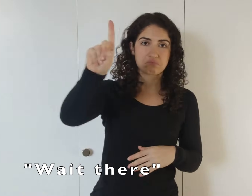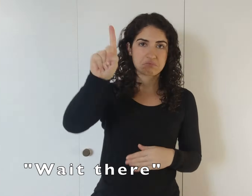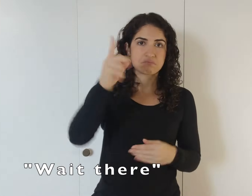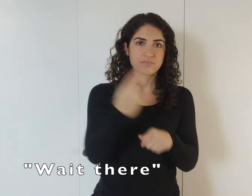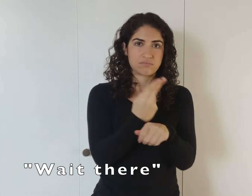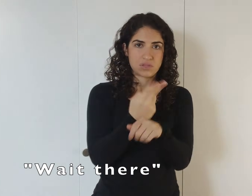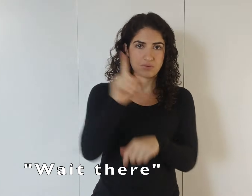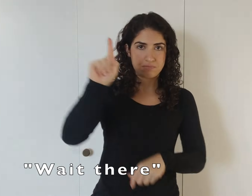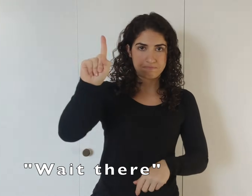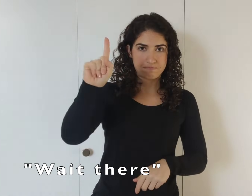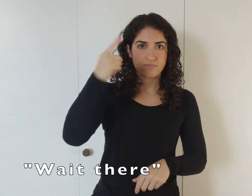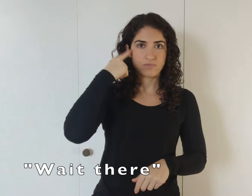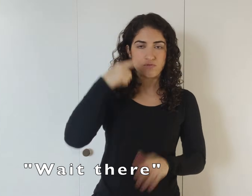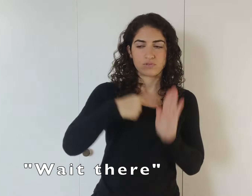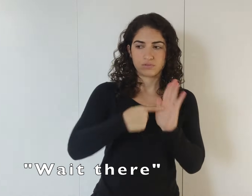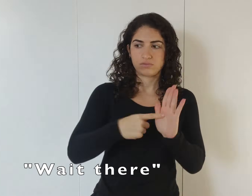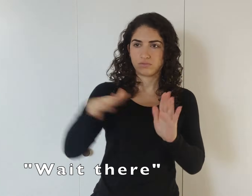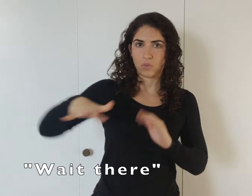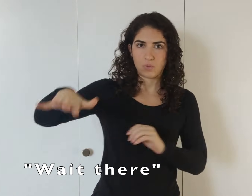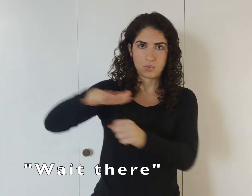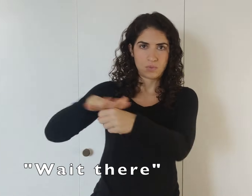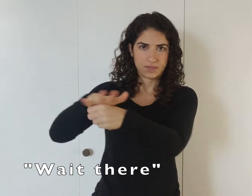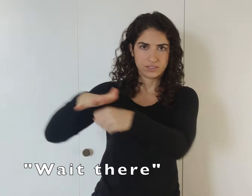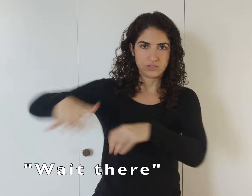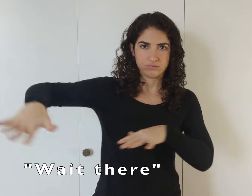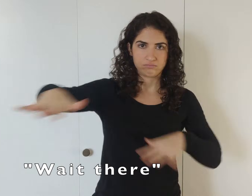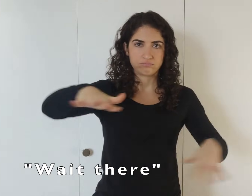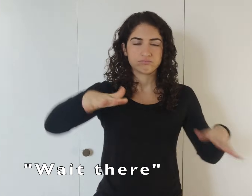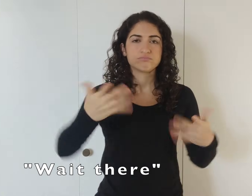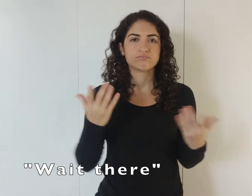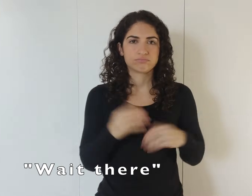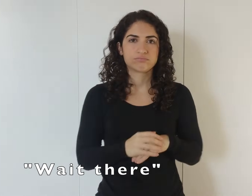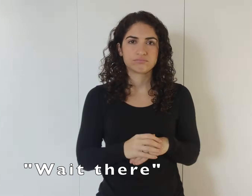You can use the index finger to show a location.